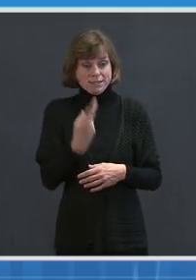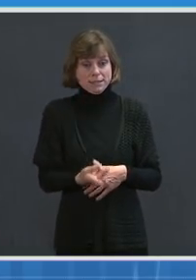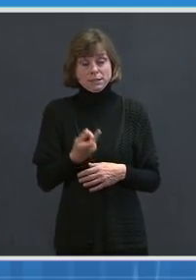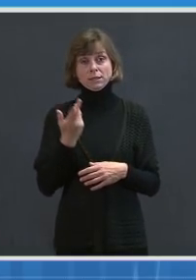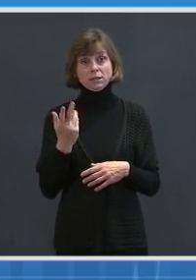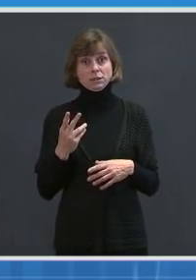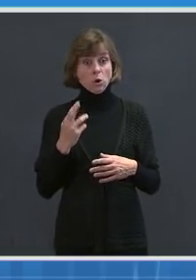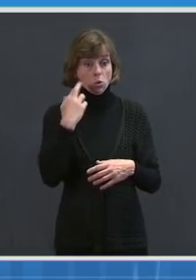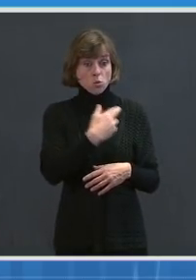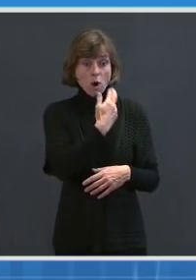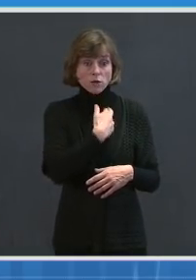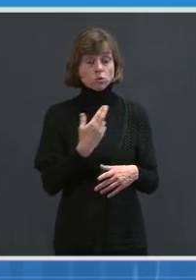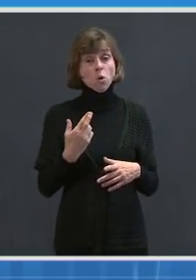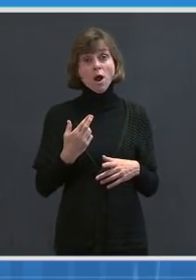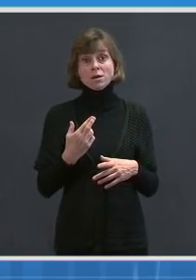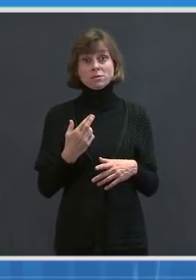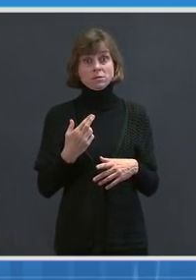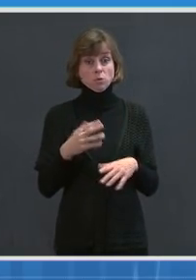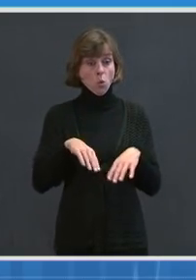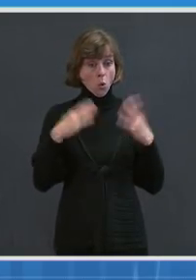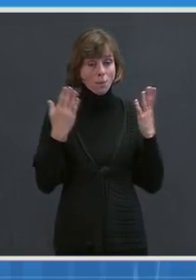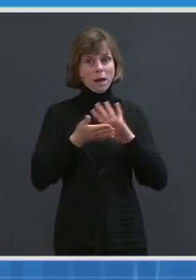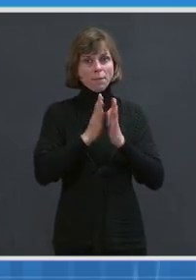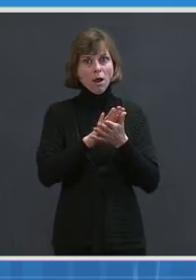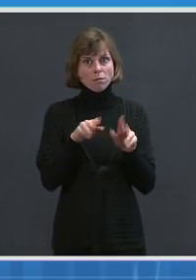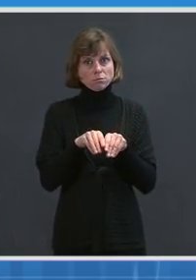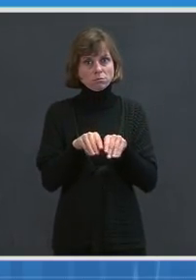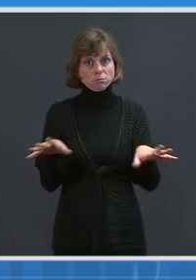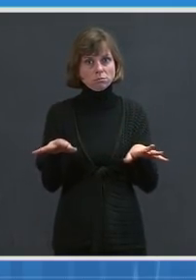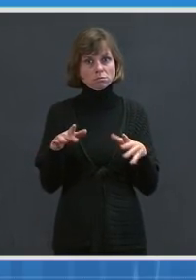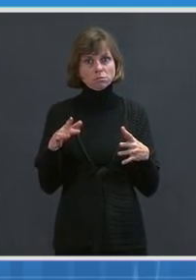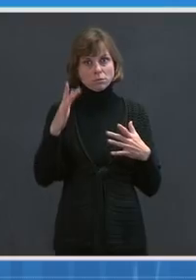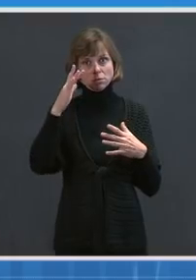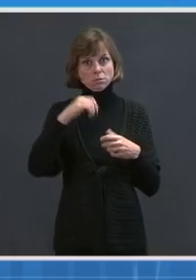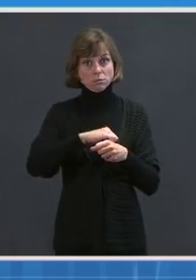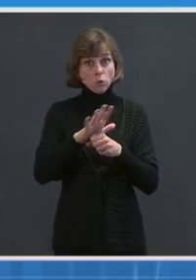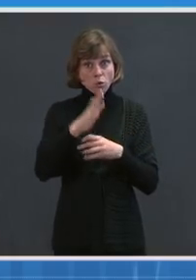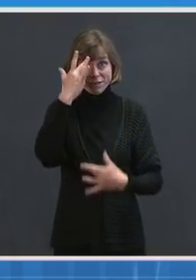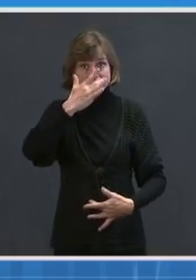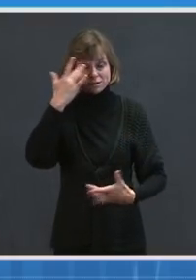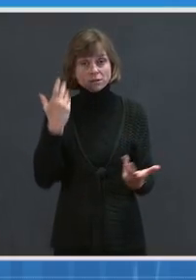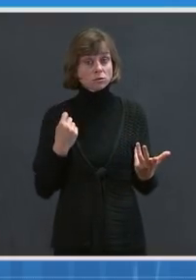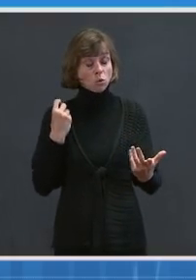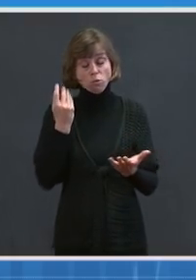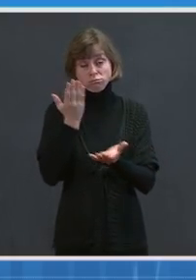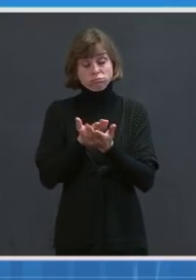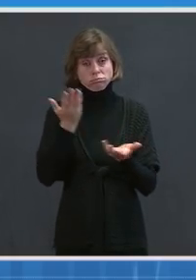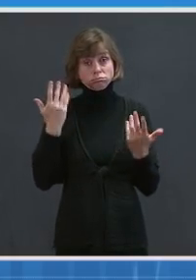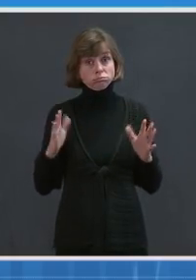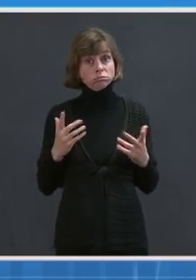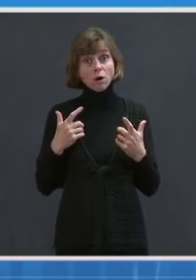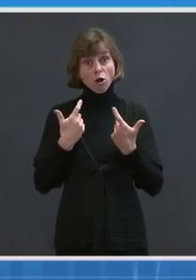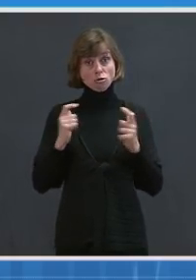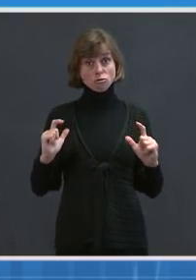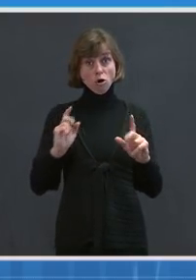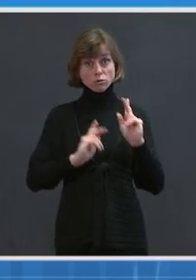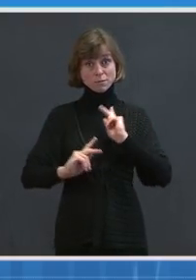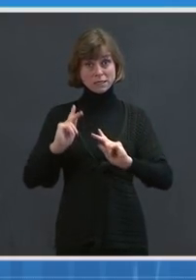so I think this is yet another report at a population level -- at a large population level, over a durable period of time,